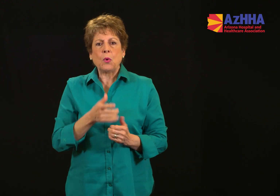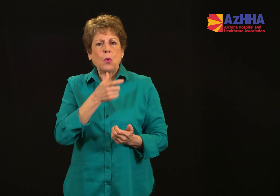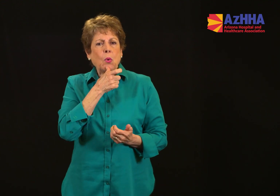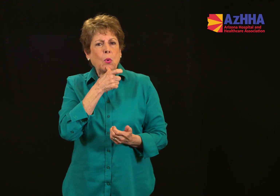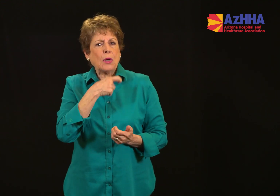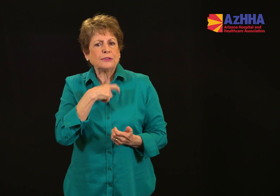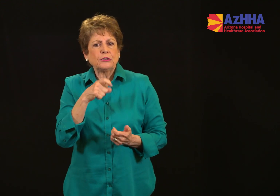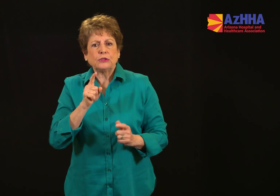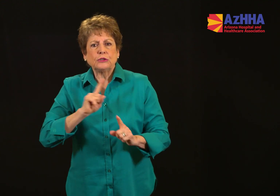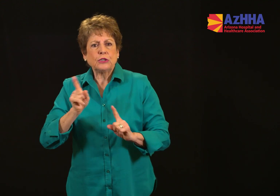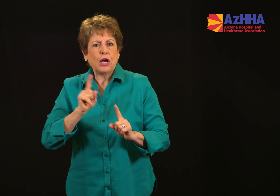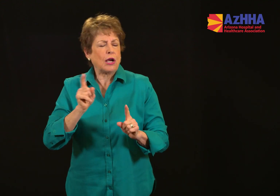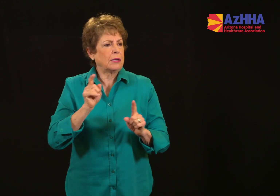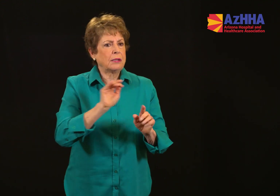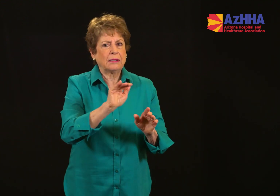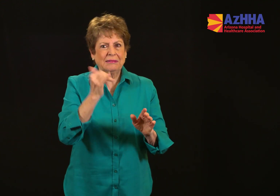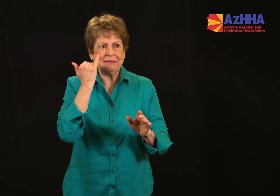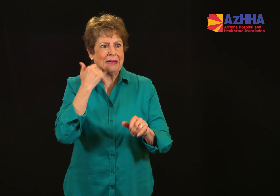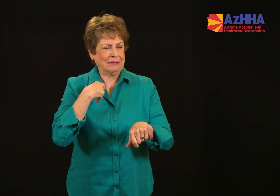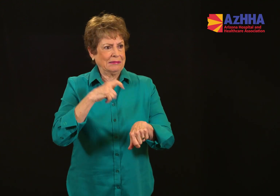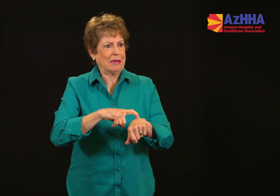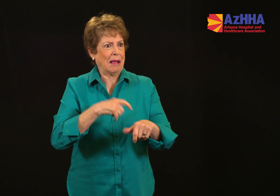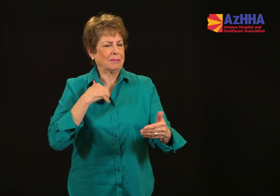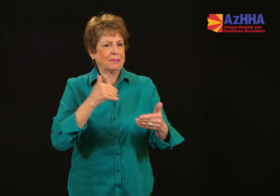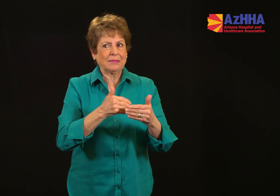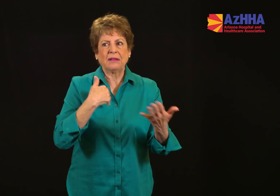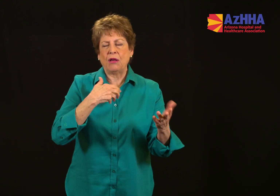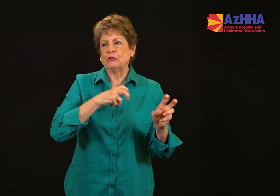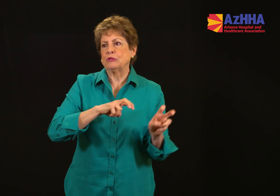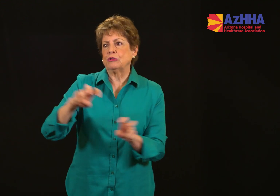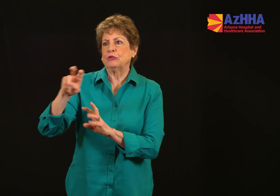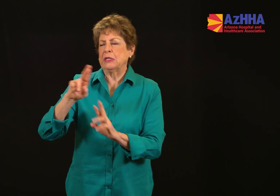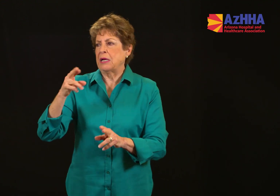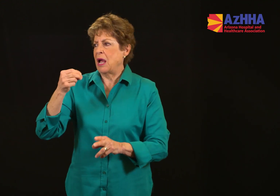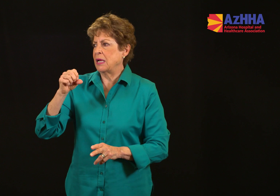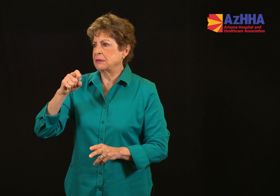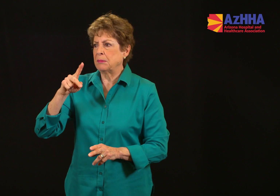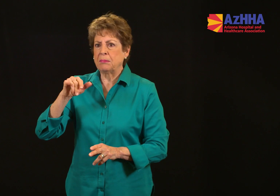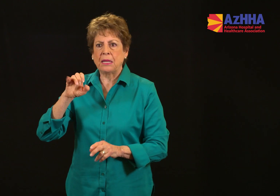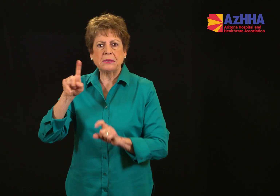Who should I talk to if I think it is time for hospice?